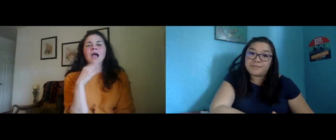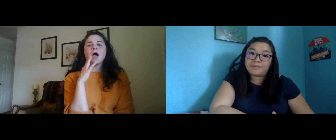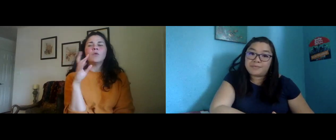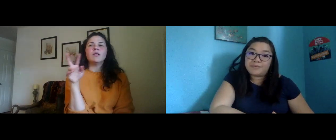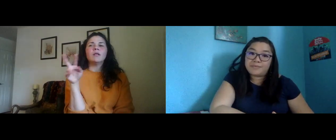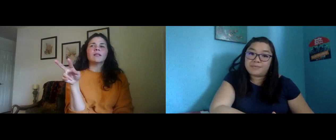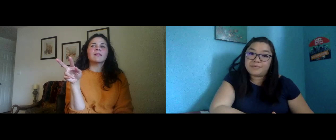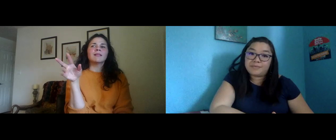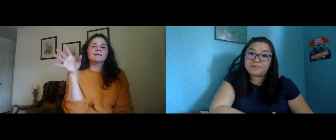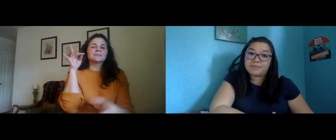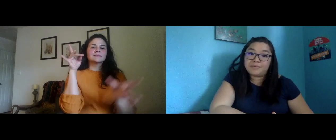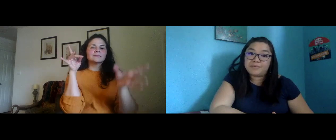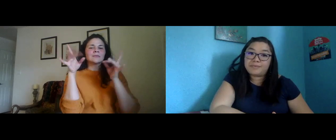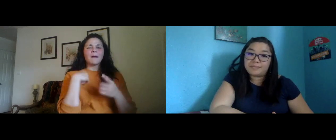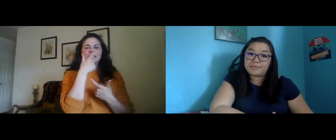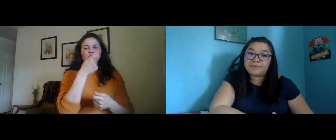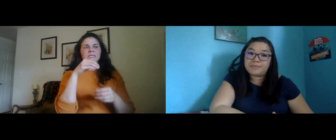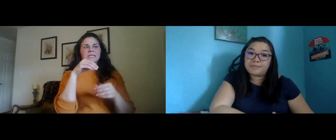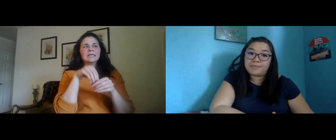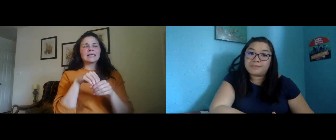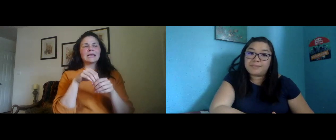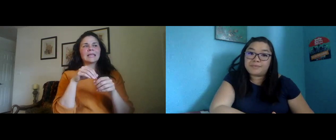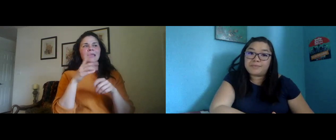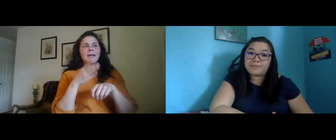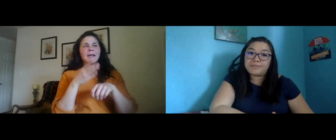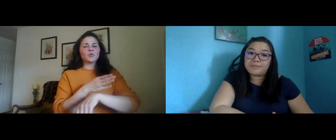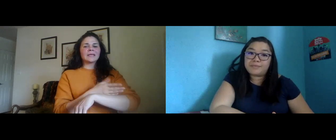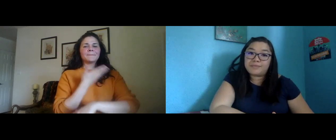for whatever reason, I would take notes and instill these lessons for later use.